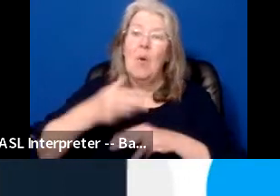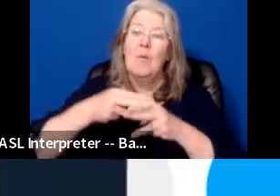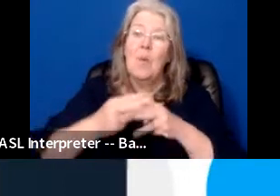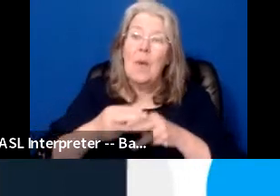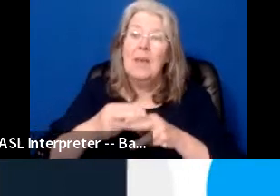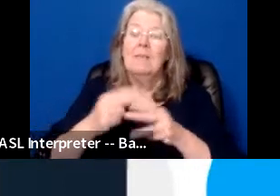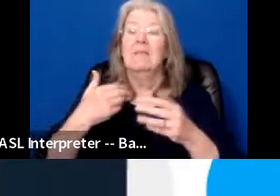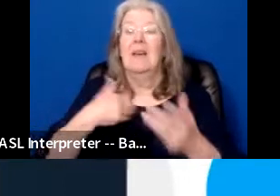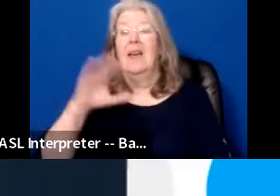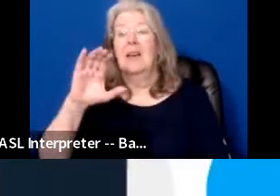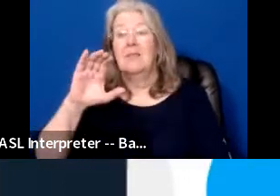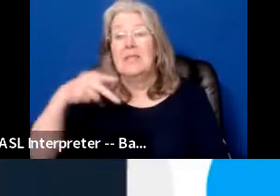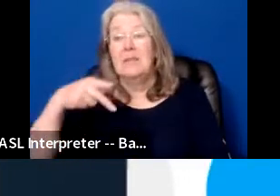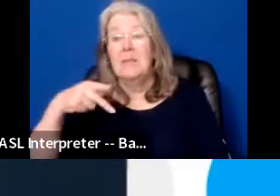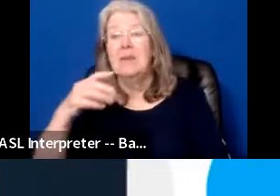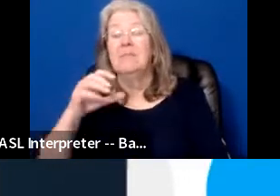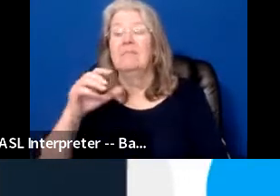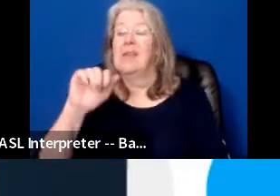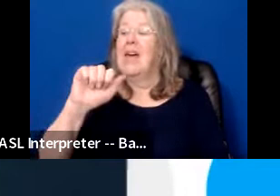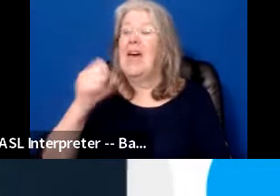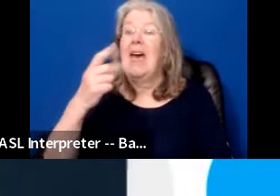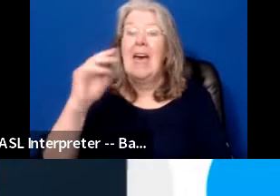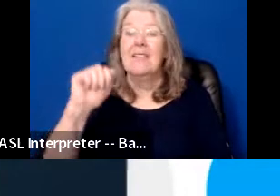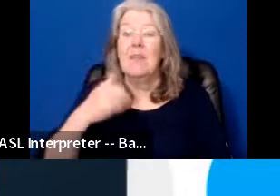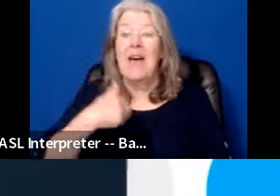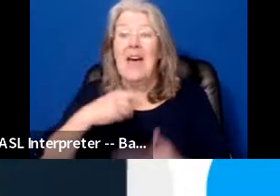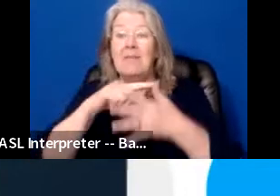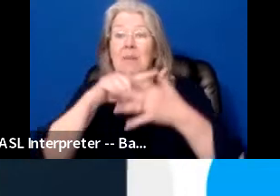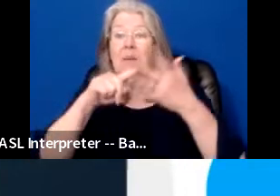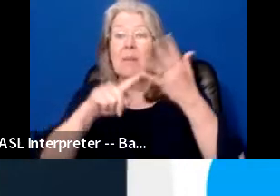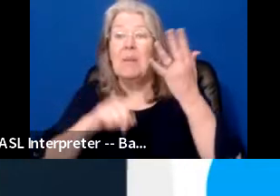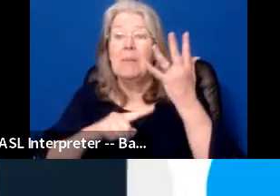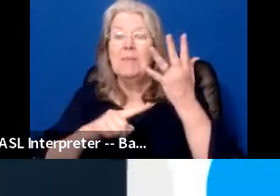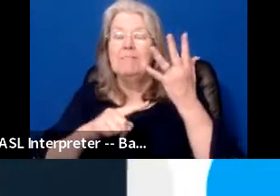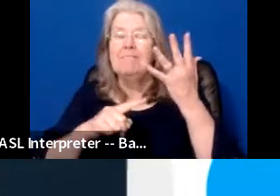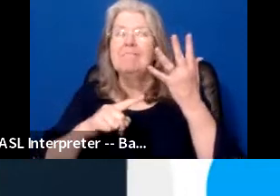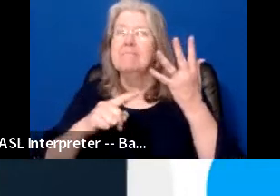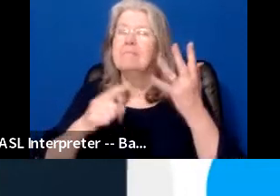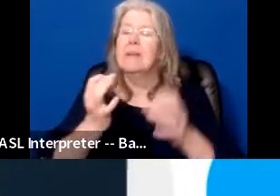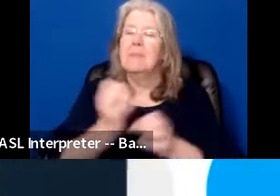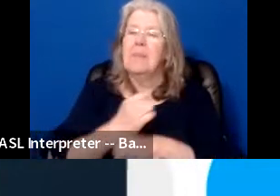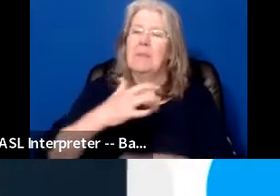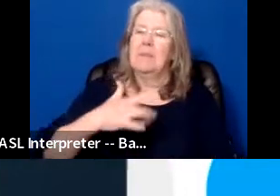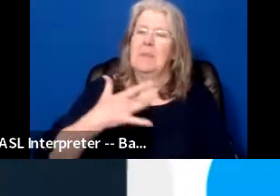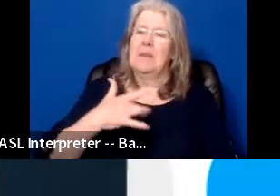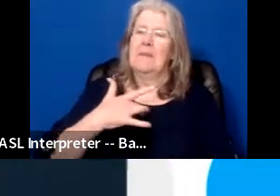And I also have asthma all those factors made me feel that I would potentially die if I